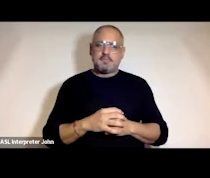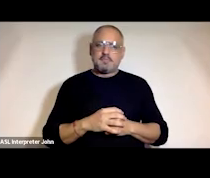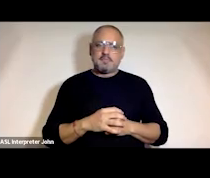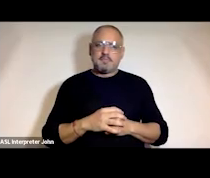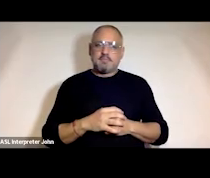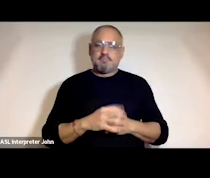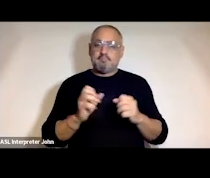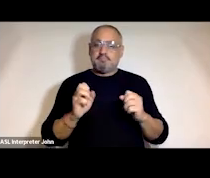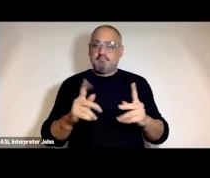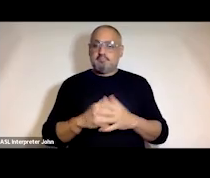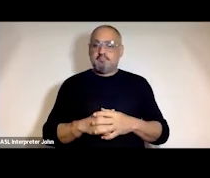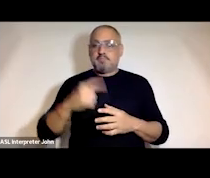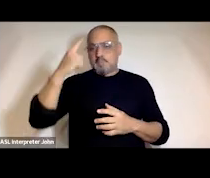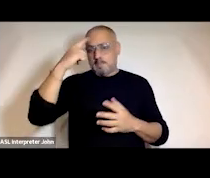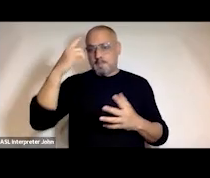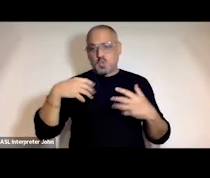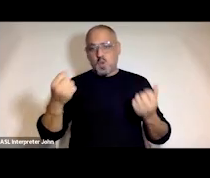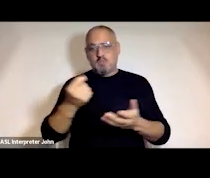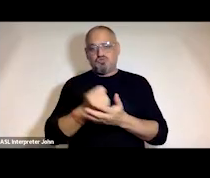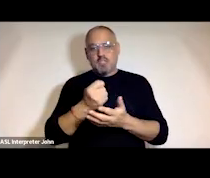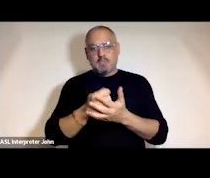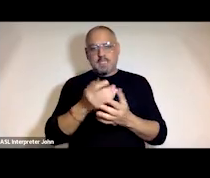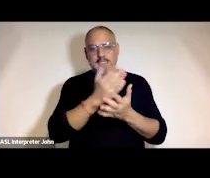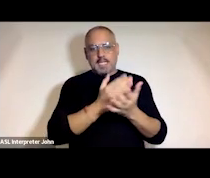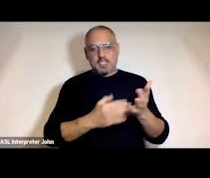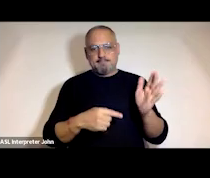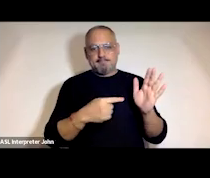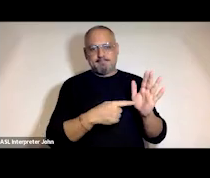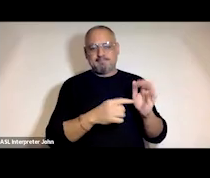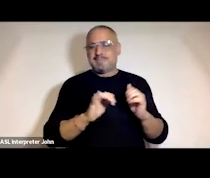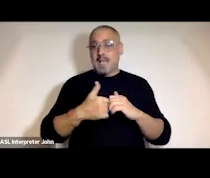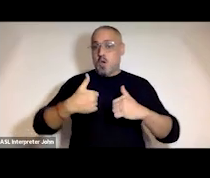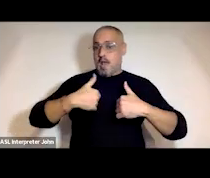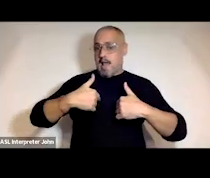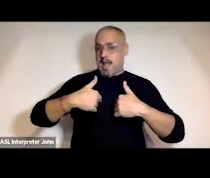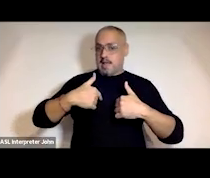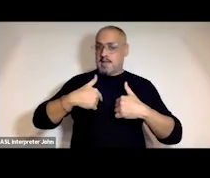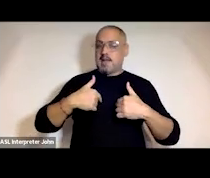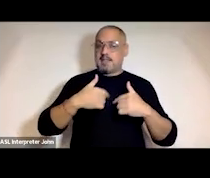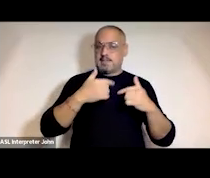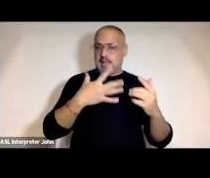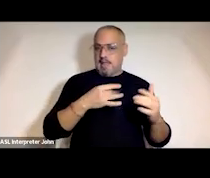Okay, so the mental health treatment section, the way I like to organize this section